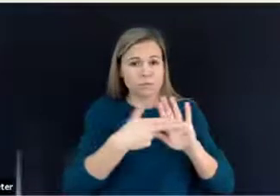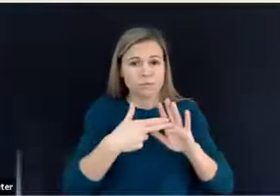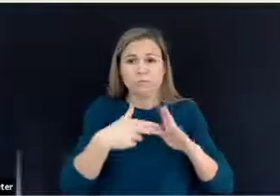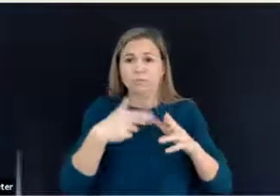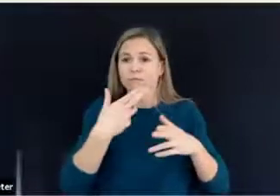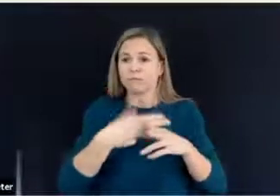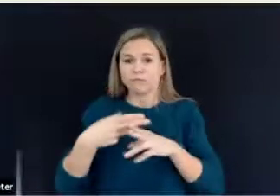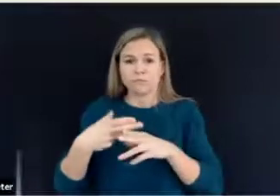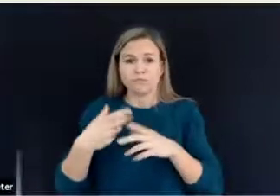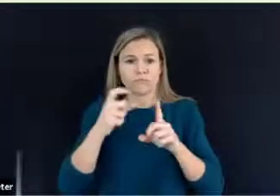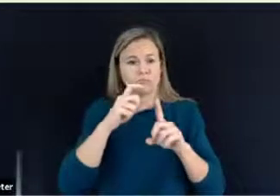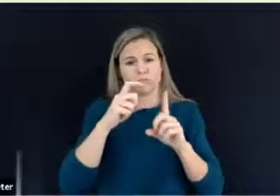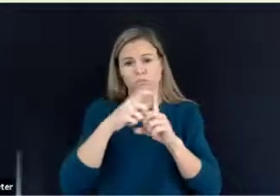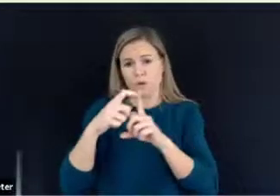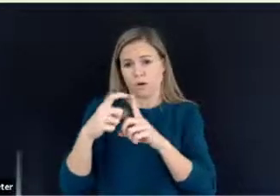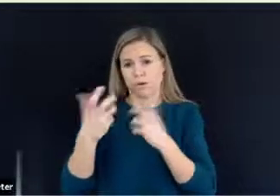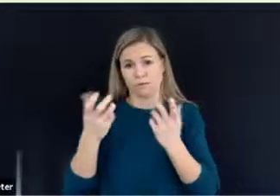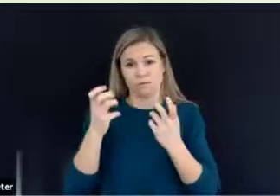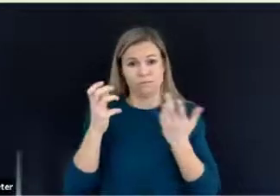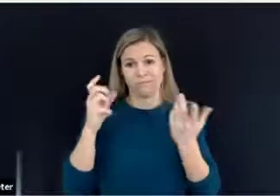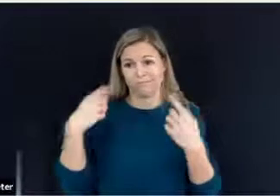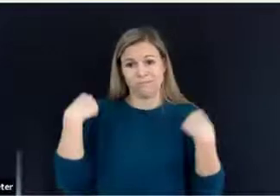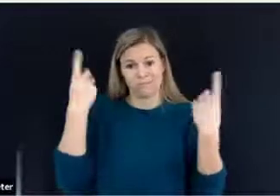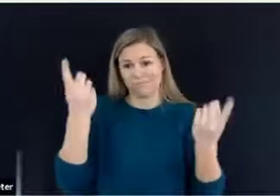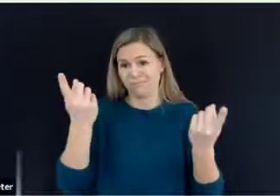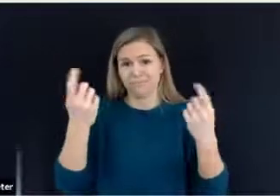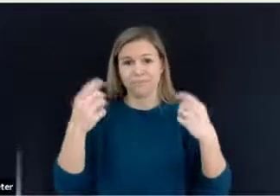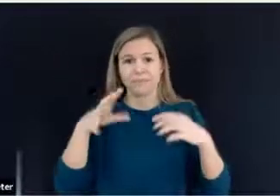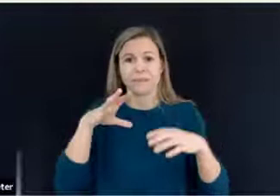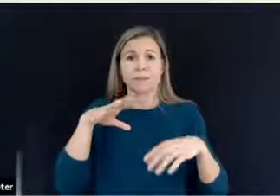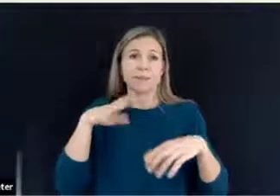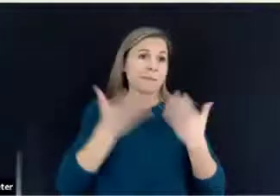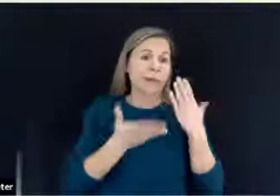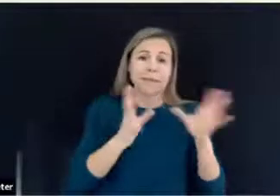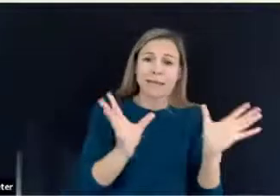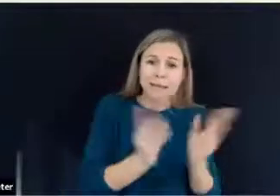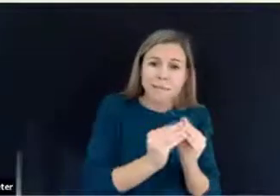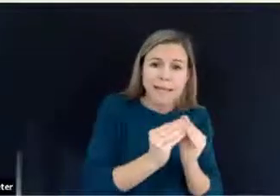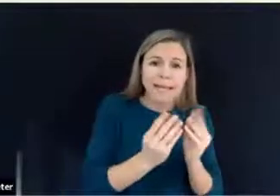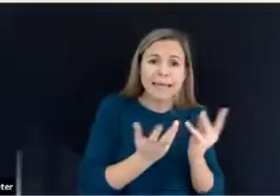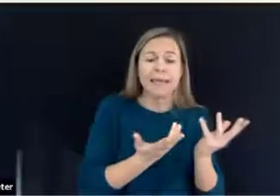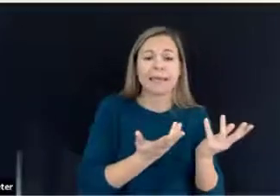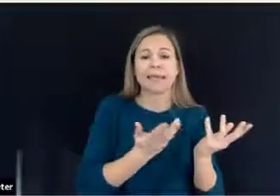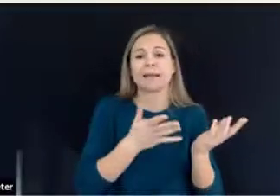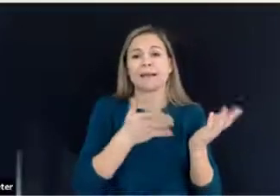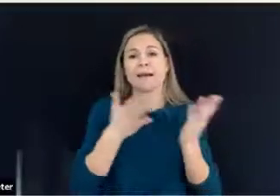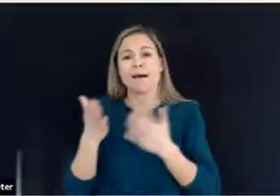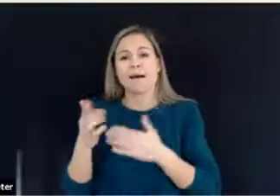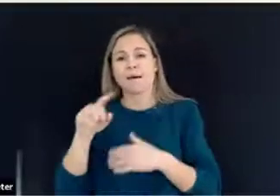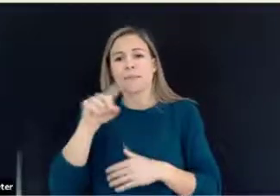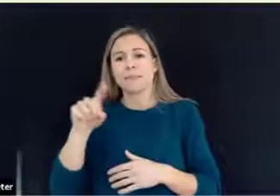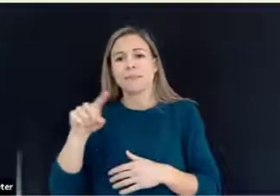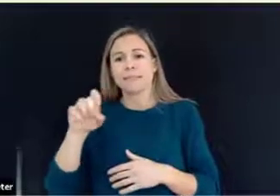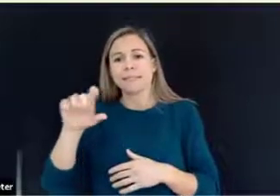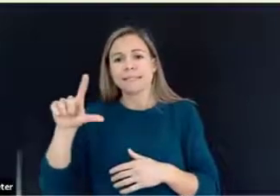thrown out as in meetings that you may attend, Zellweger syndrome,